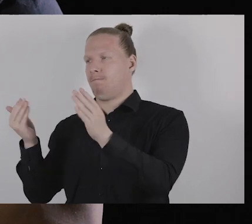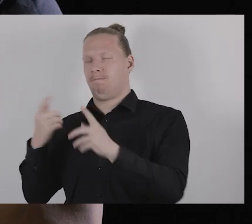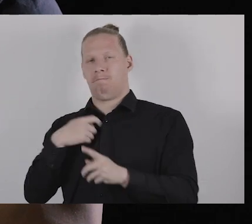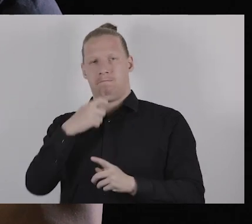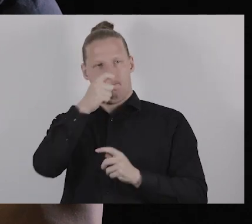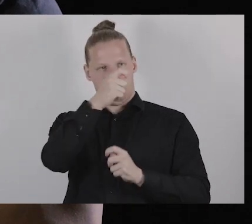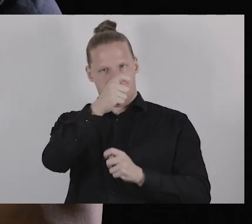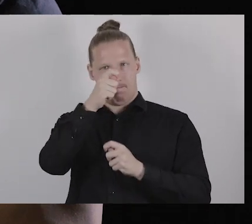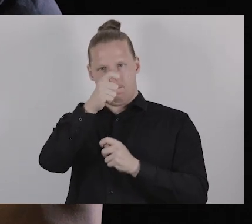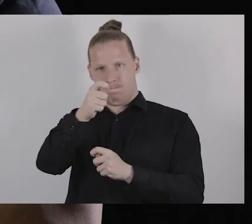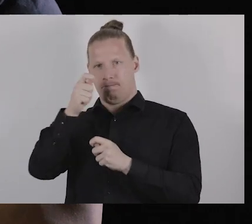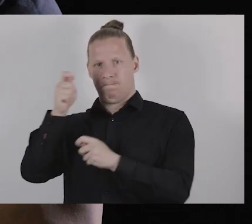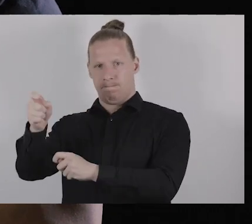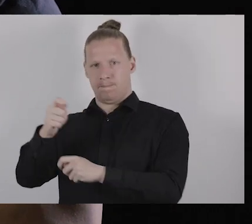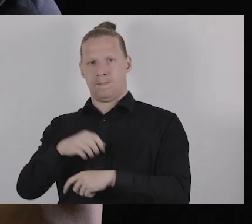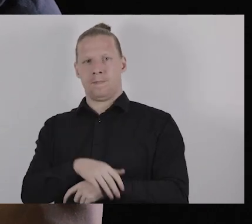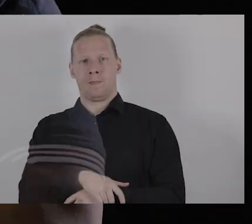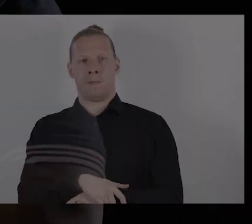I acknowledge us, one and all.